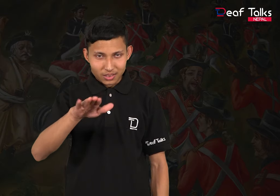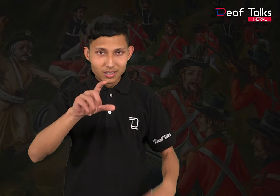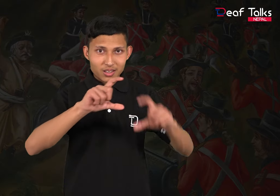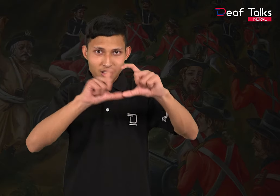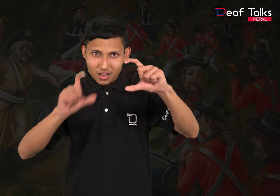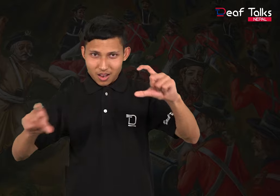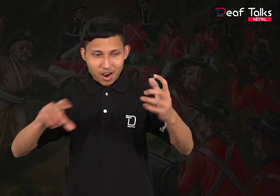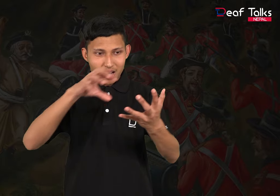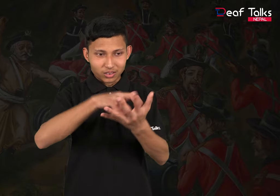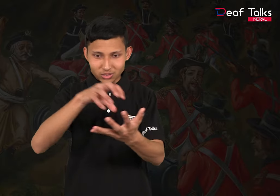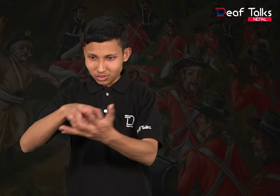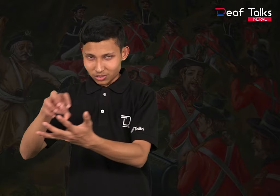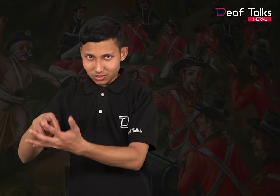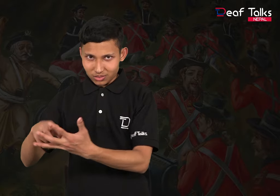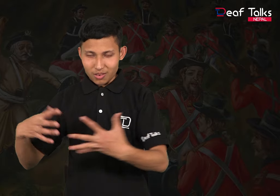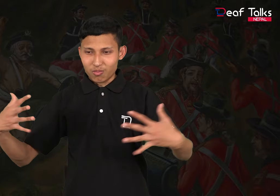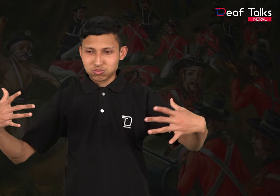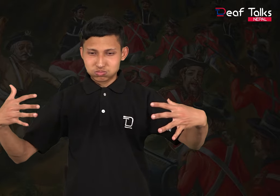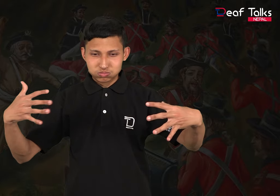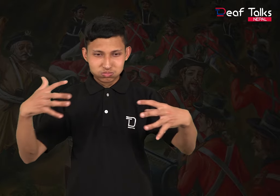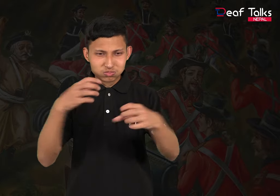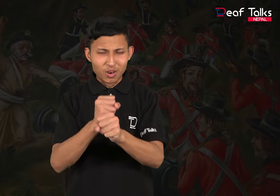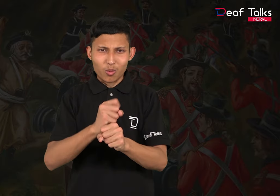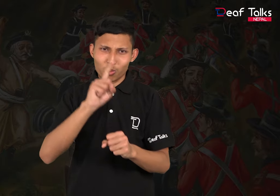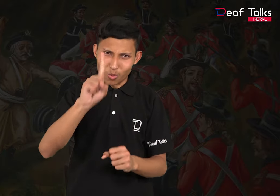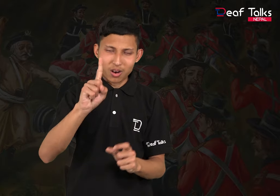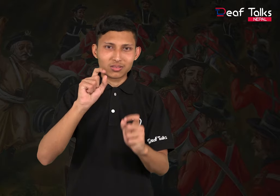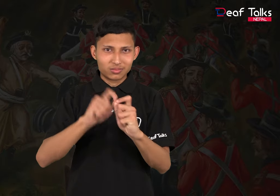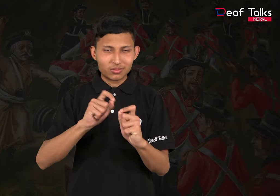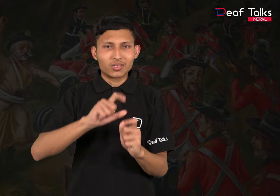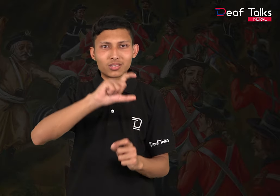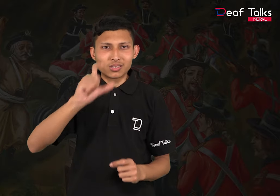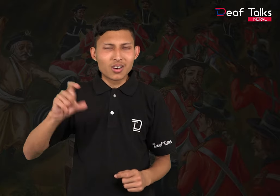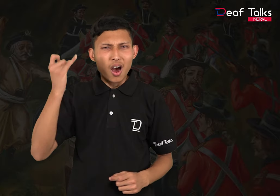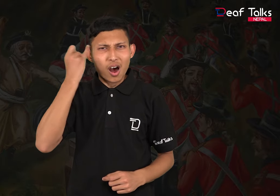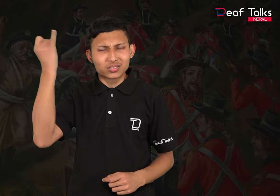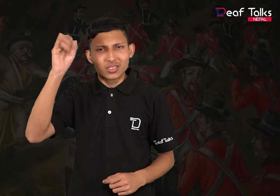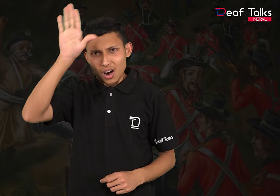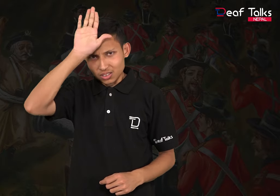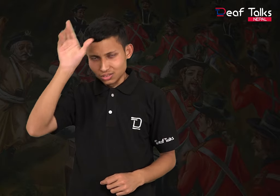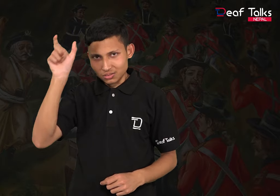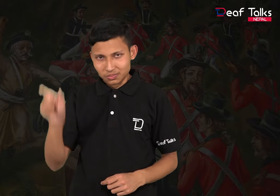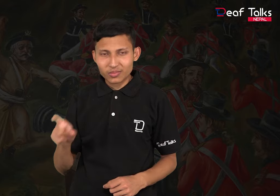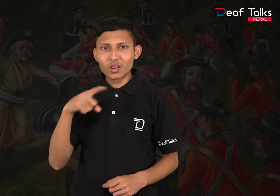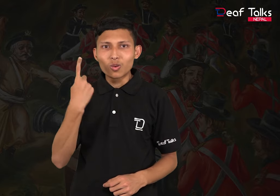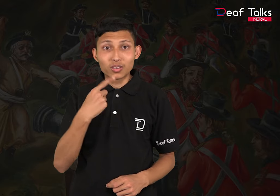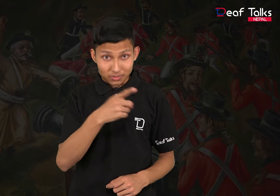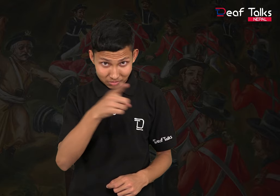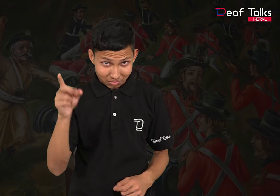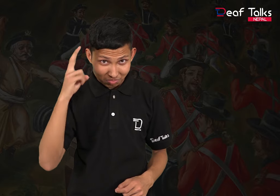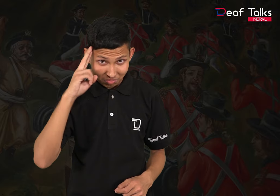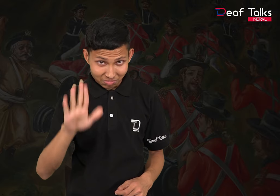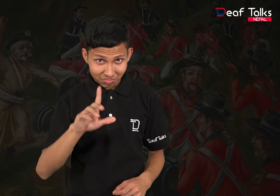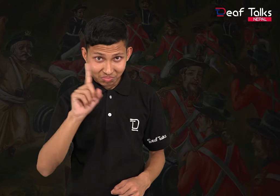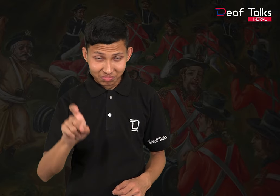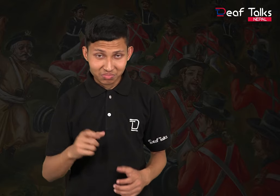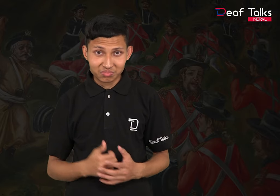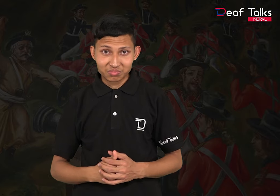Do you know who is the king who made the unification of Nepal?